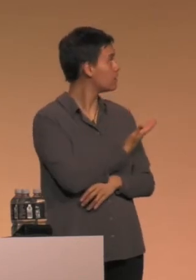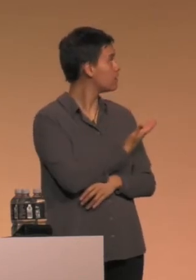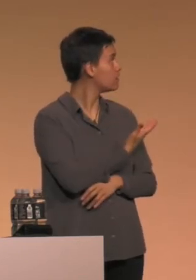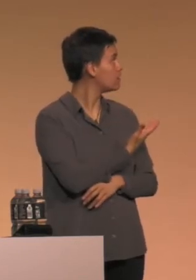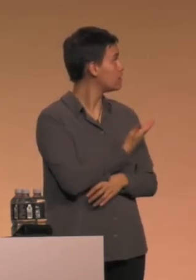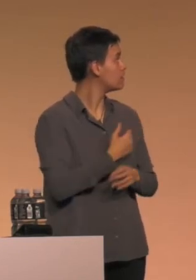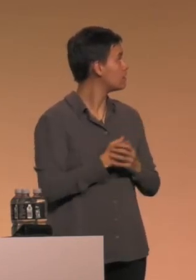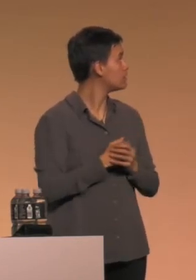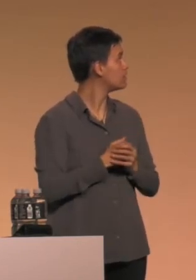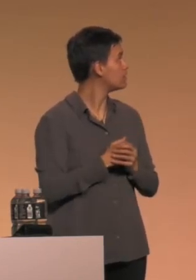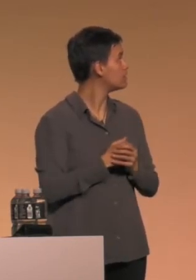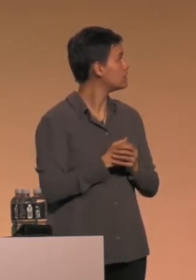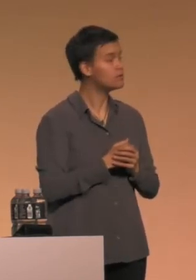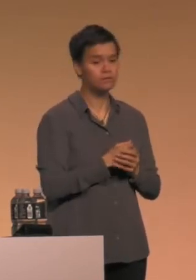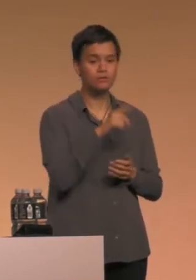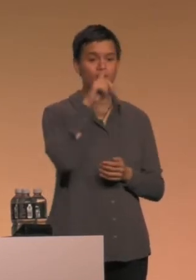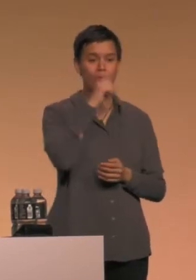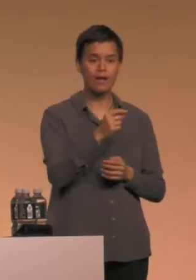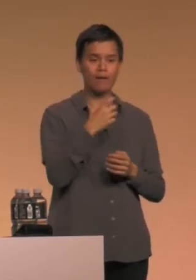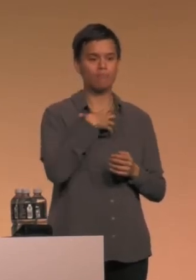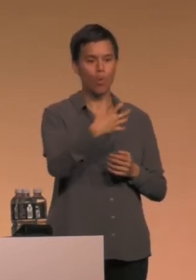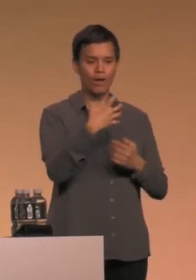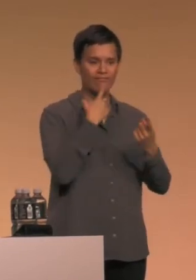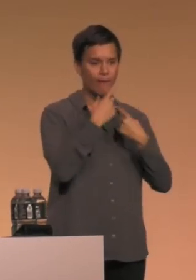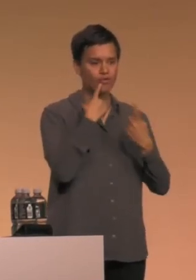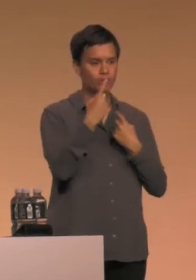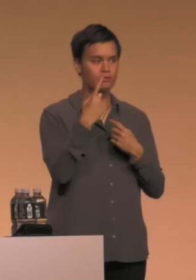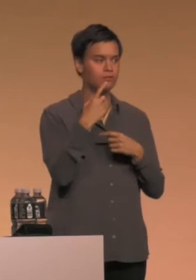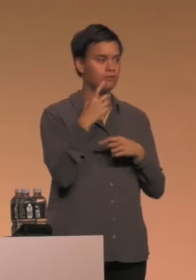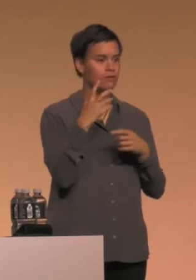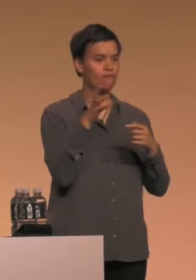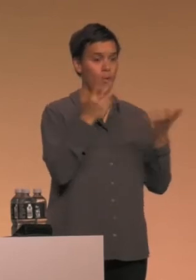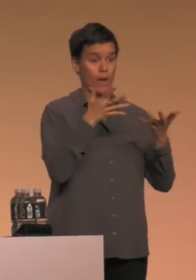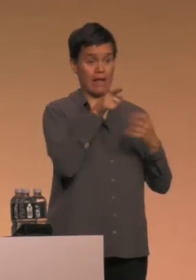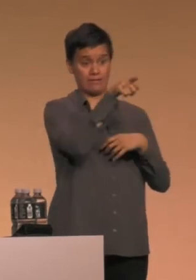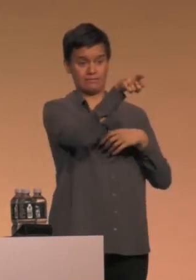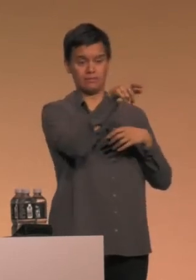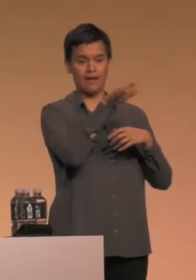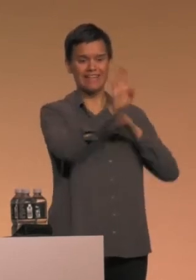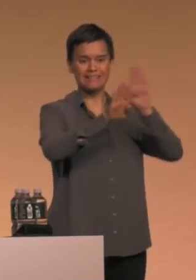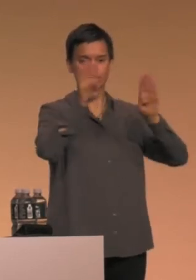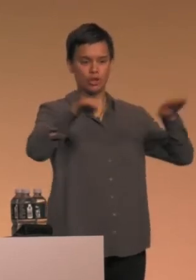And you can find out more about that from the exhibition outside.